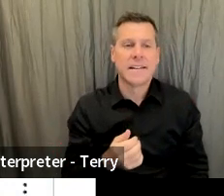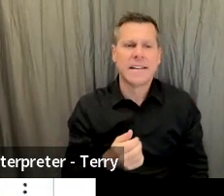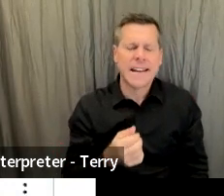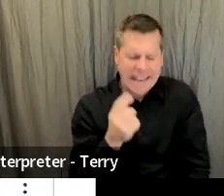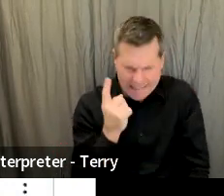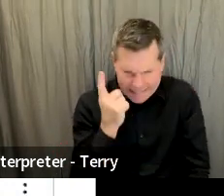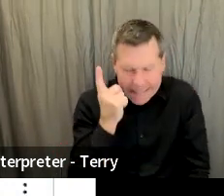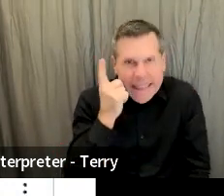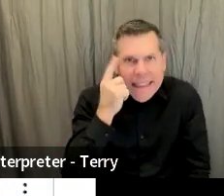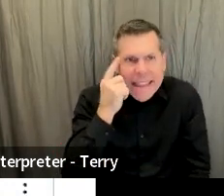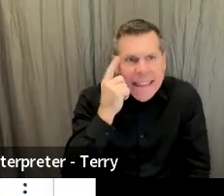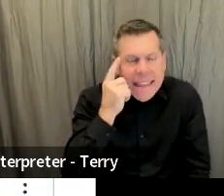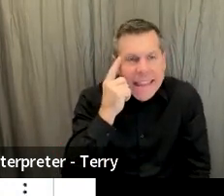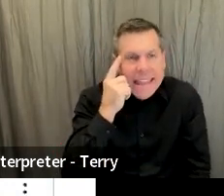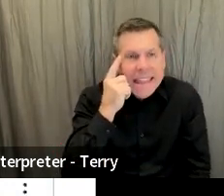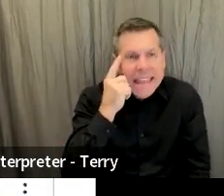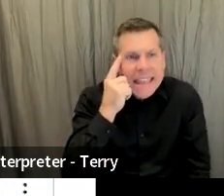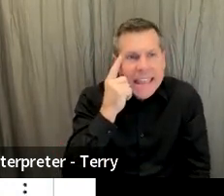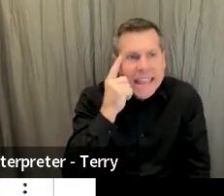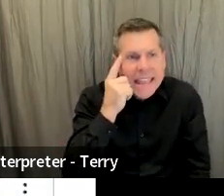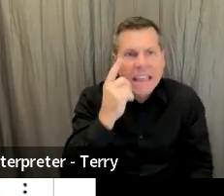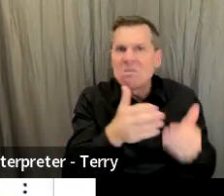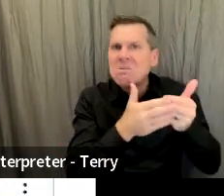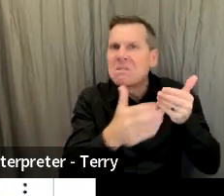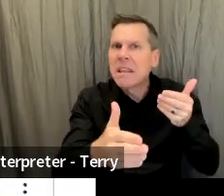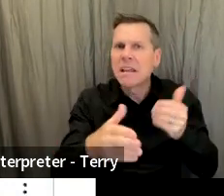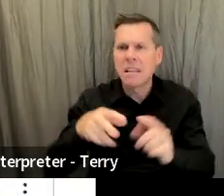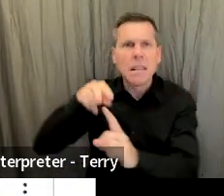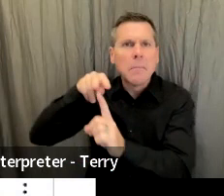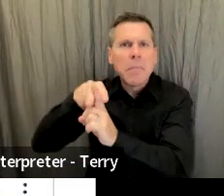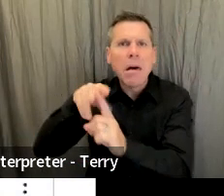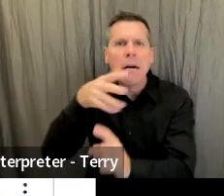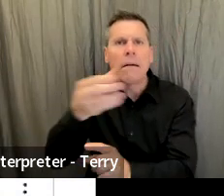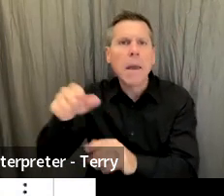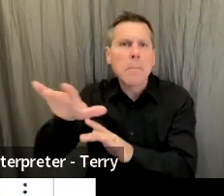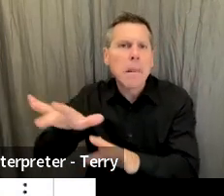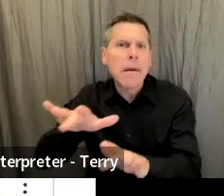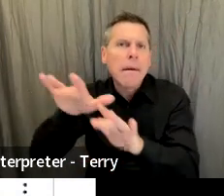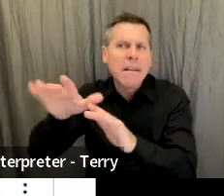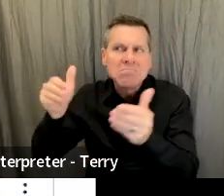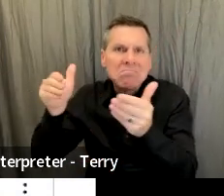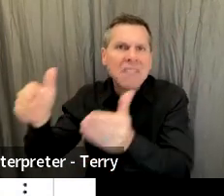they are distributed throughout the plug and play. Are they Jackie or are they also there? Yeah. Okay.